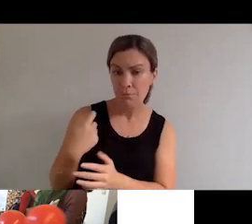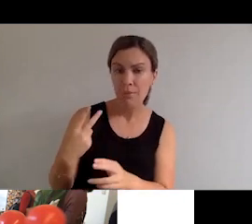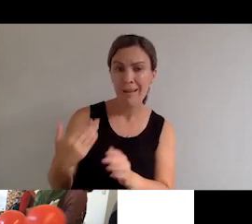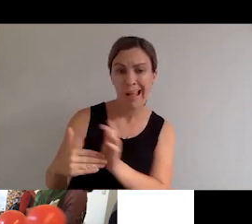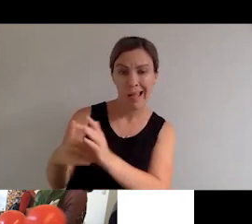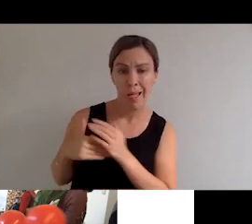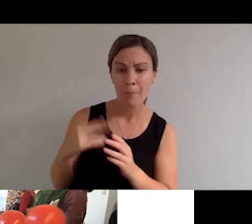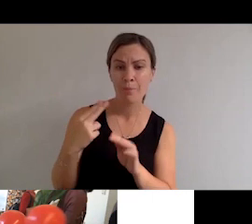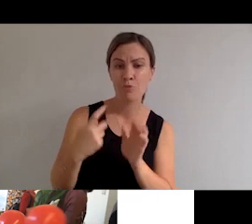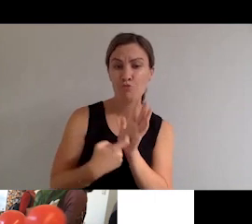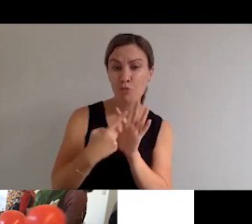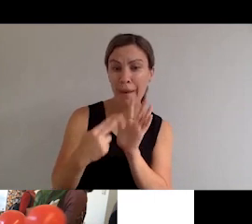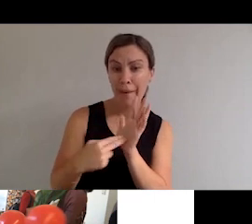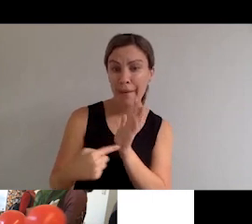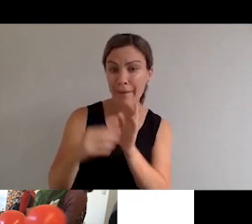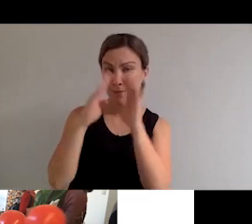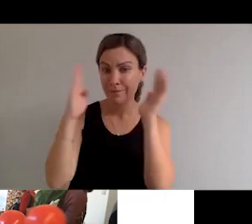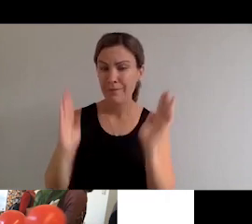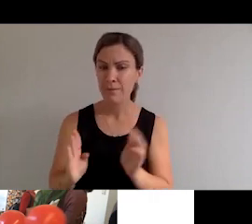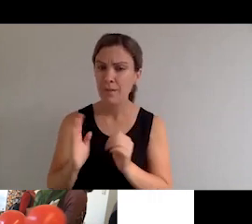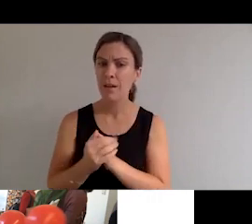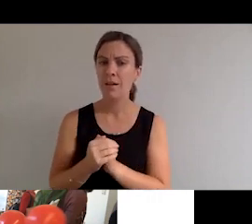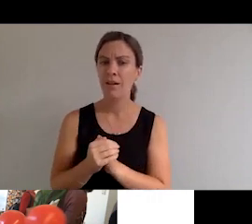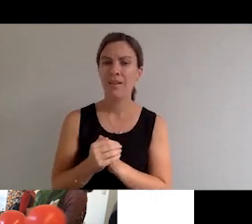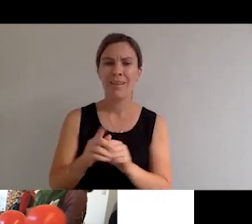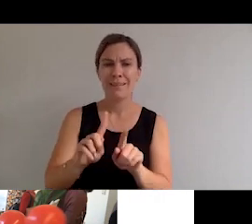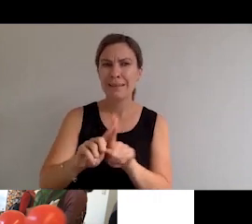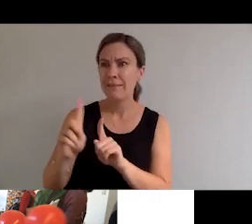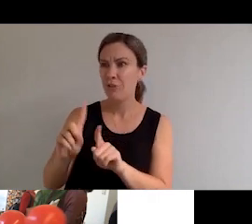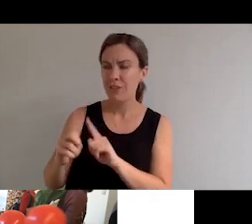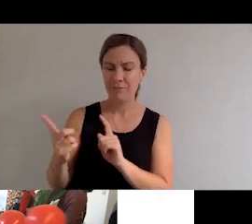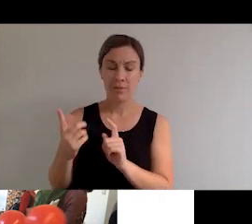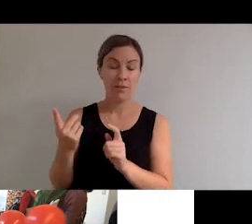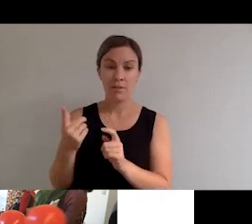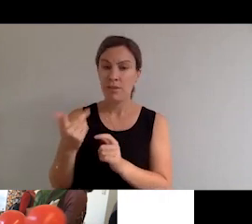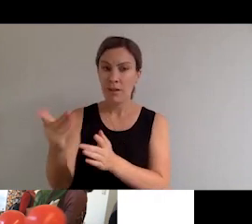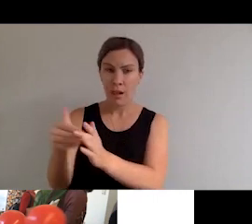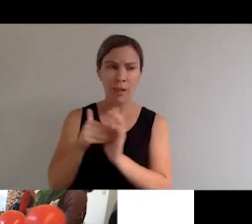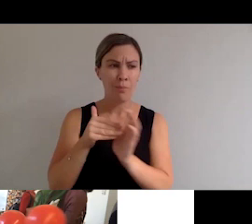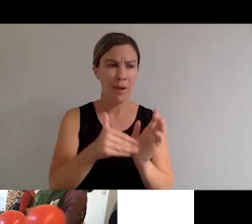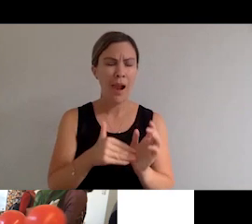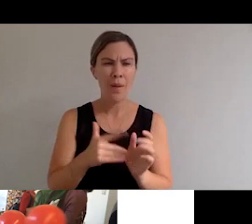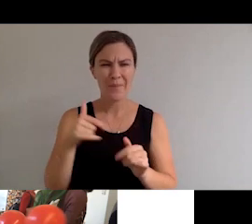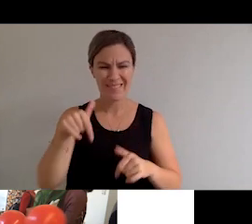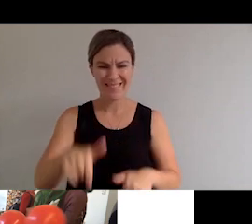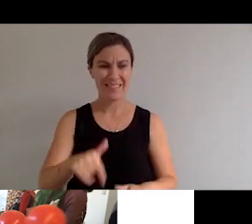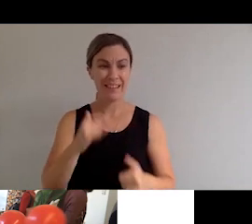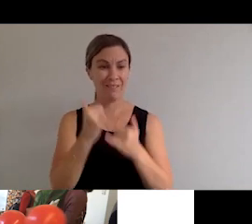out how you can make an income in this environment? These are unusual times. And I really, really feel like we need to reach out and